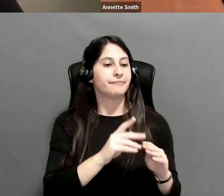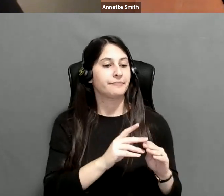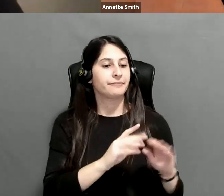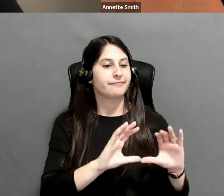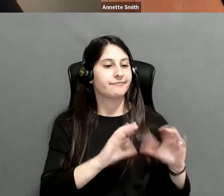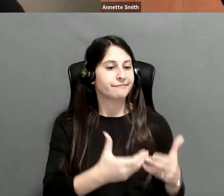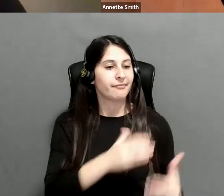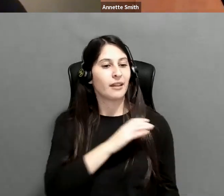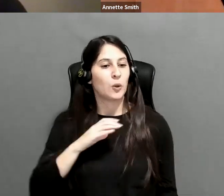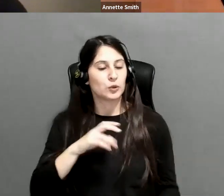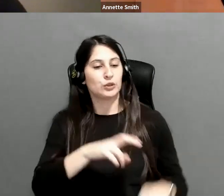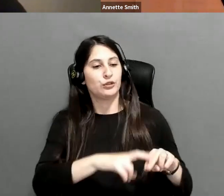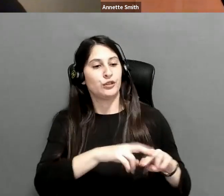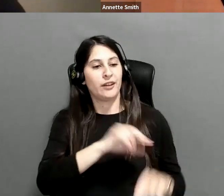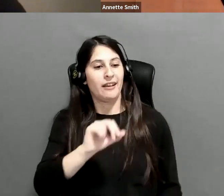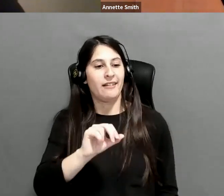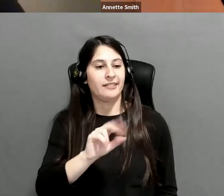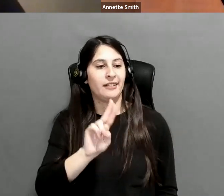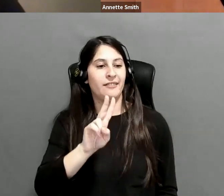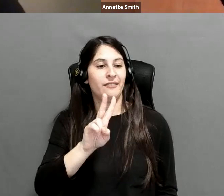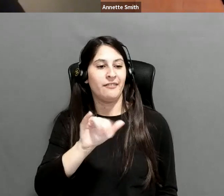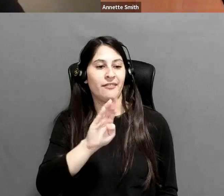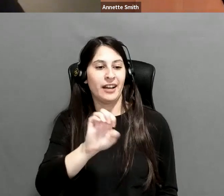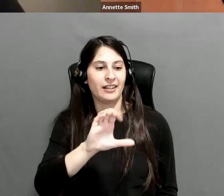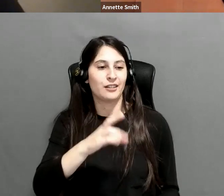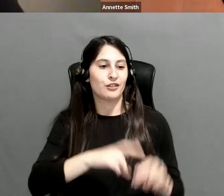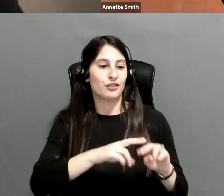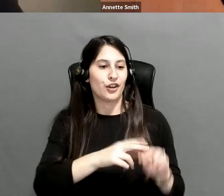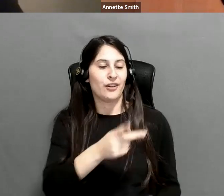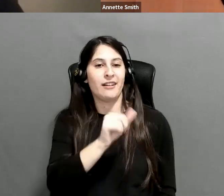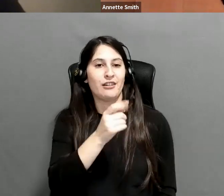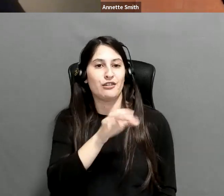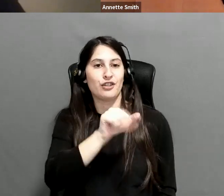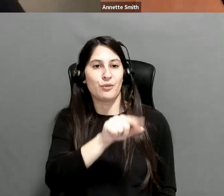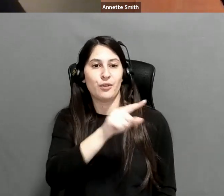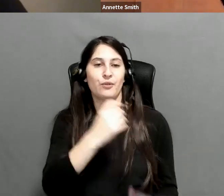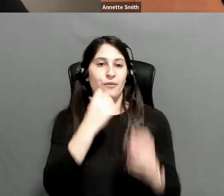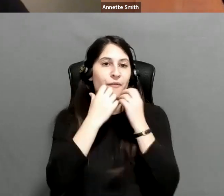coming, we appreciate you, and we really appreciate our advisory council share,